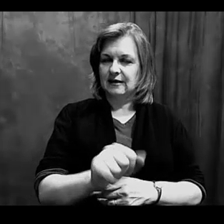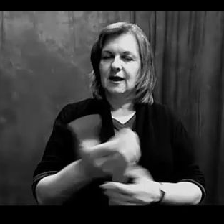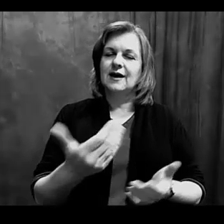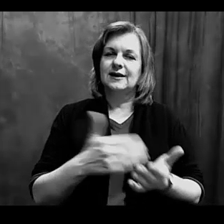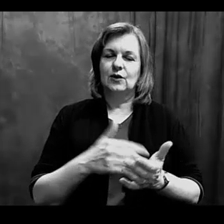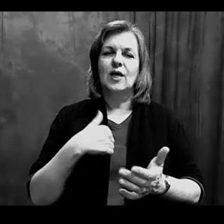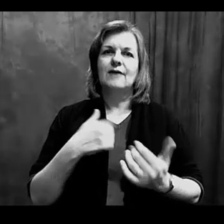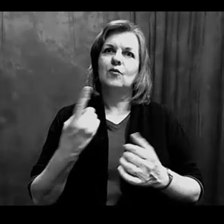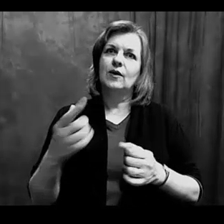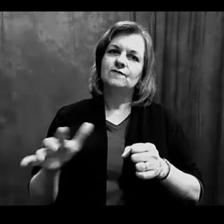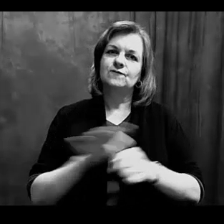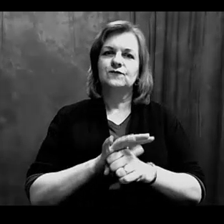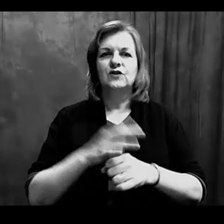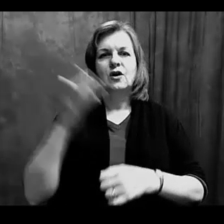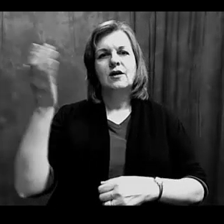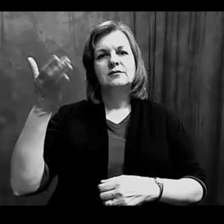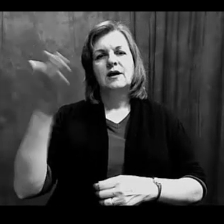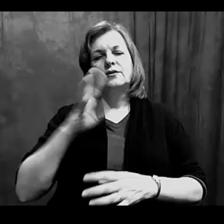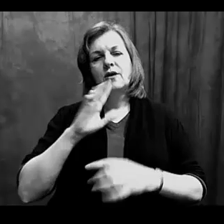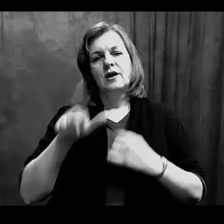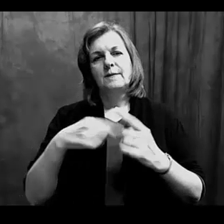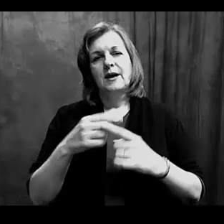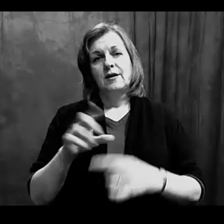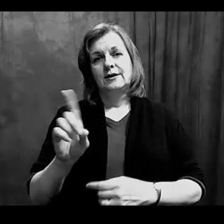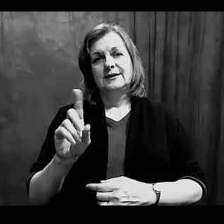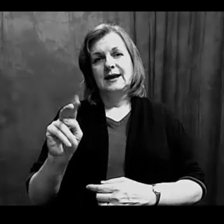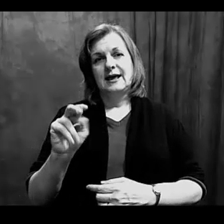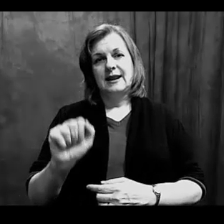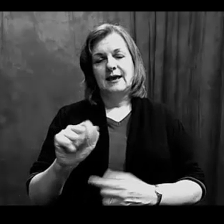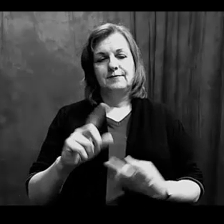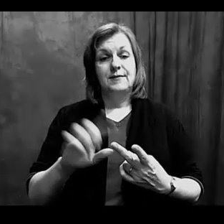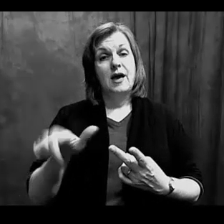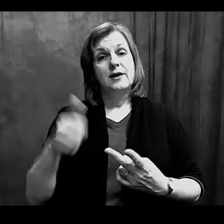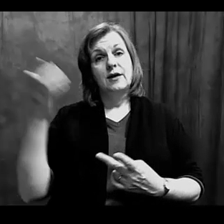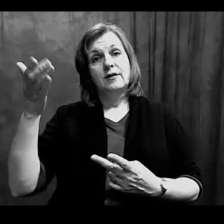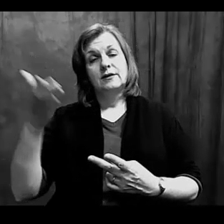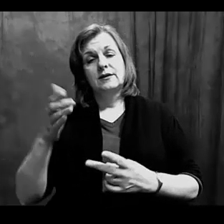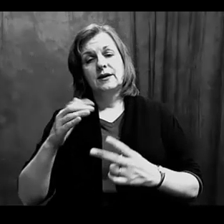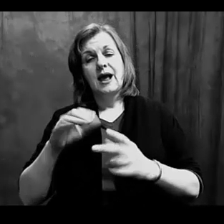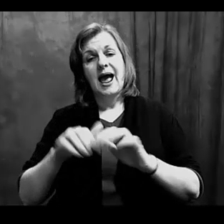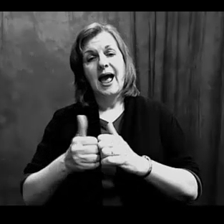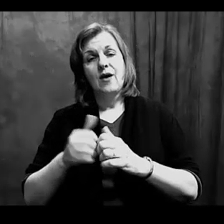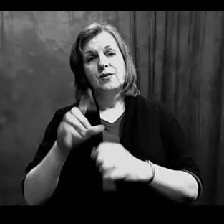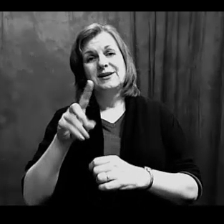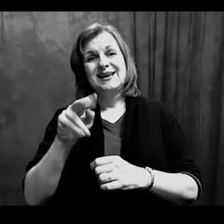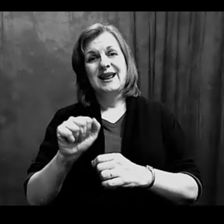coming together -- bases coming together into these nucleotides